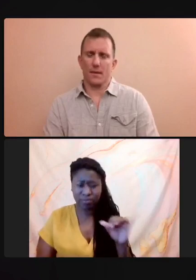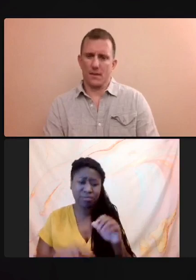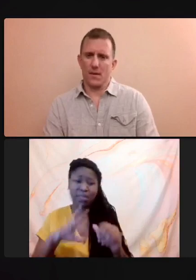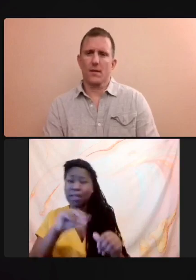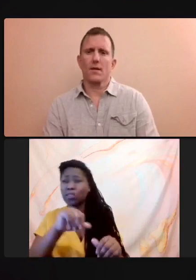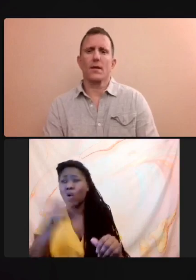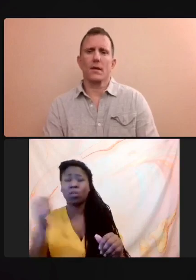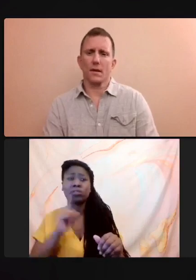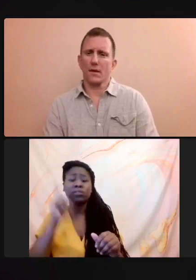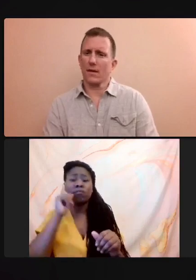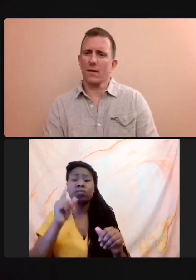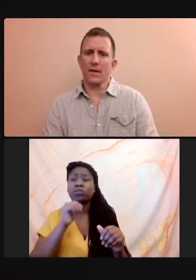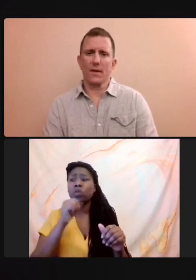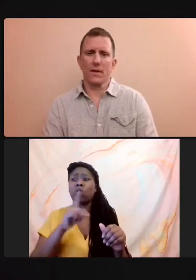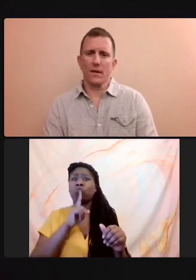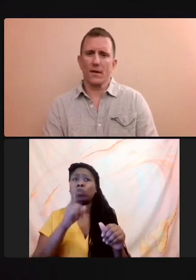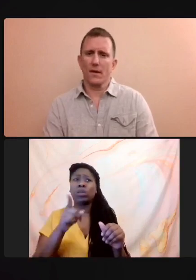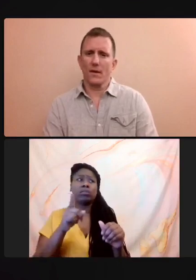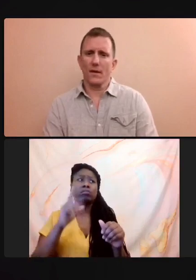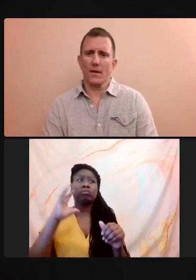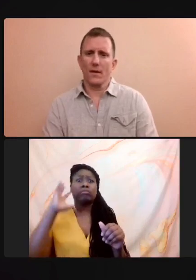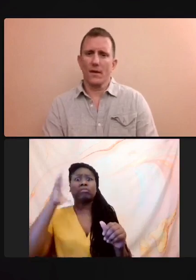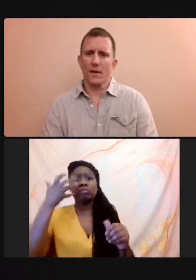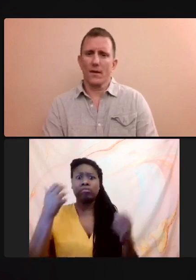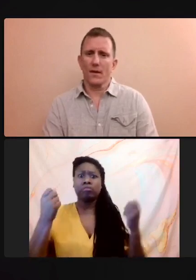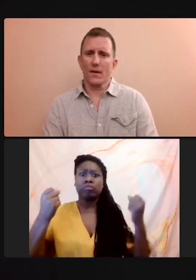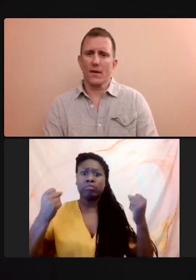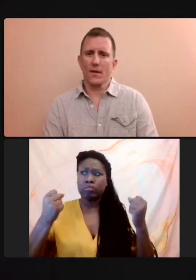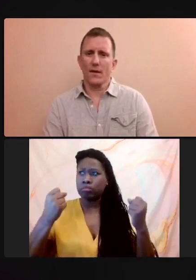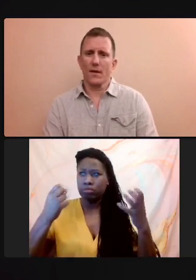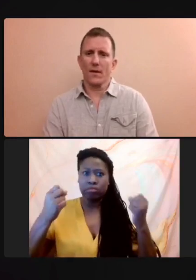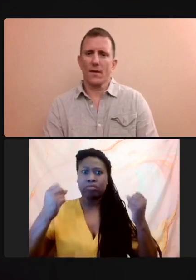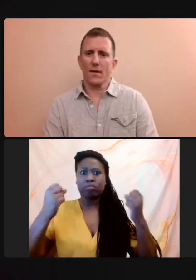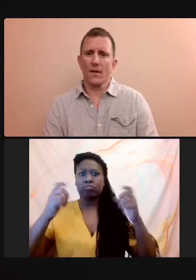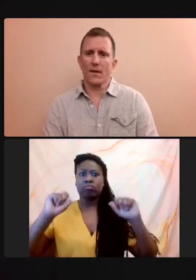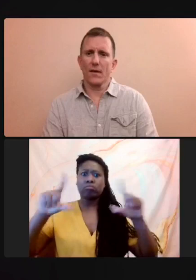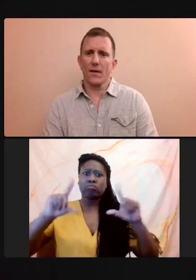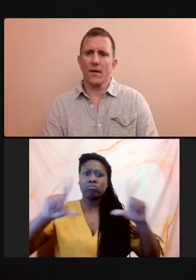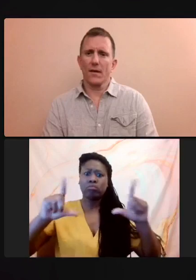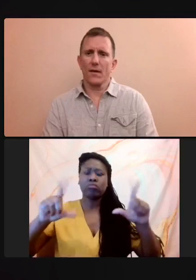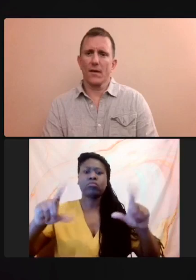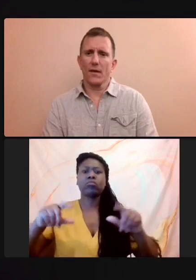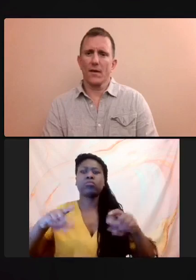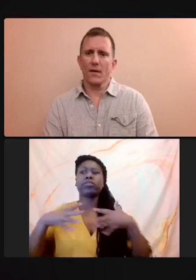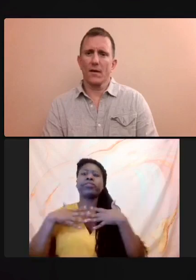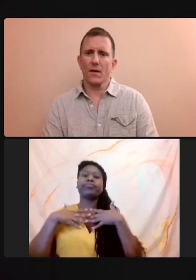And you know, it's interesting because that conversation that then start that I've always wanted to learn ASL,